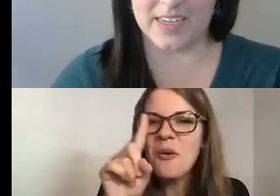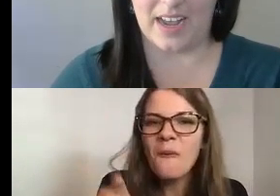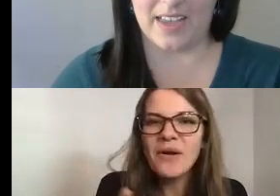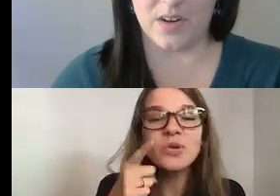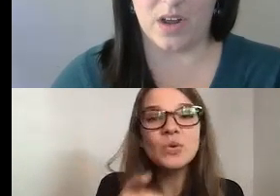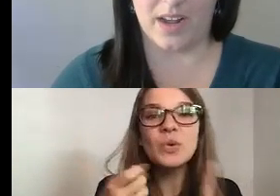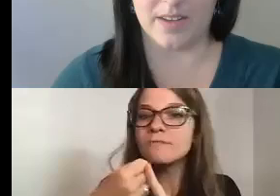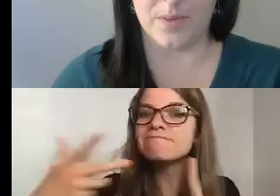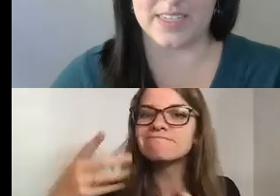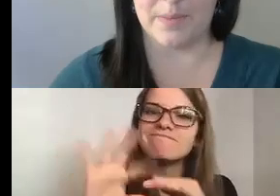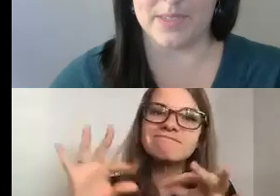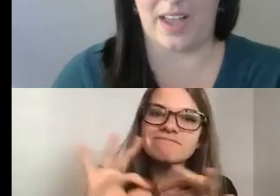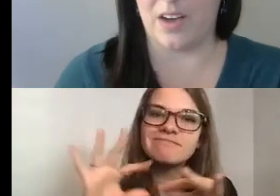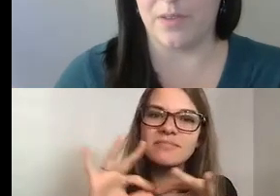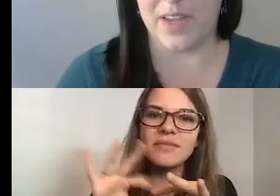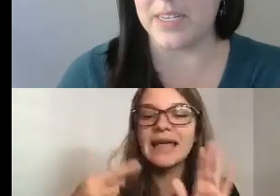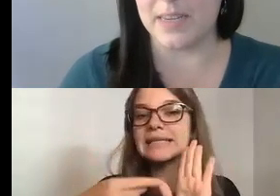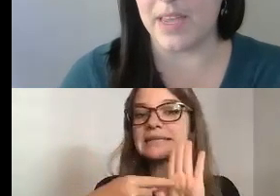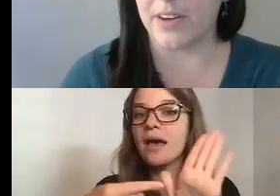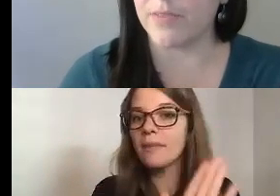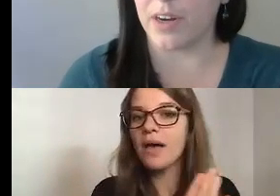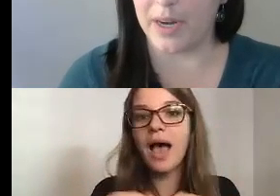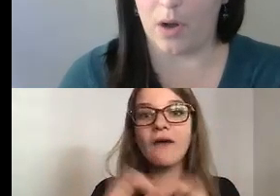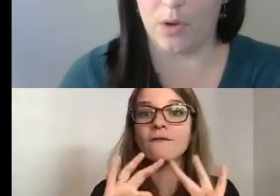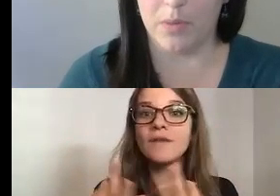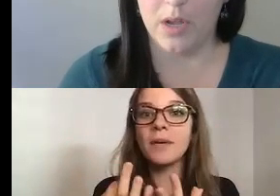on examples of how families can make their environment at home